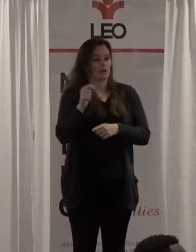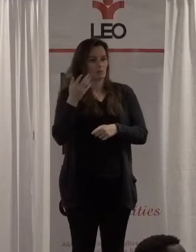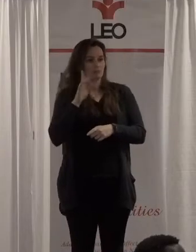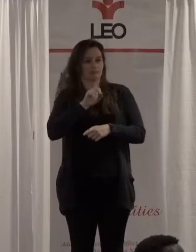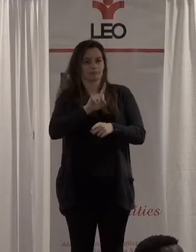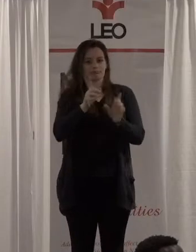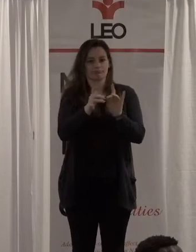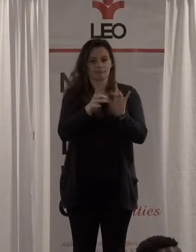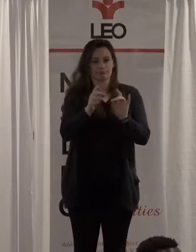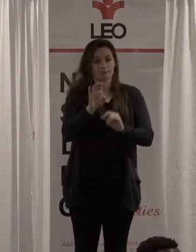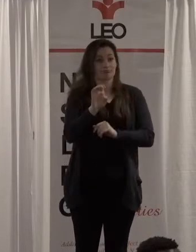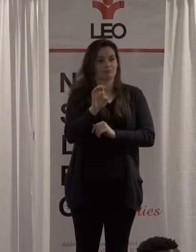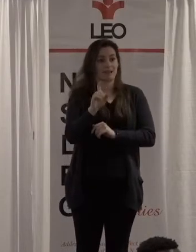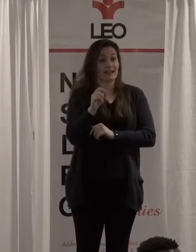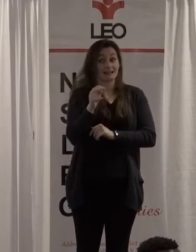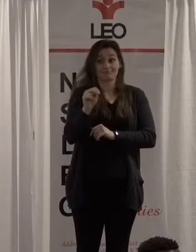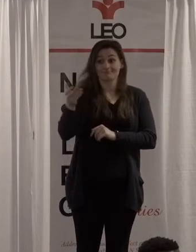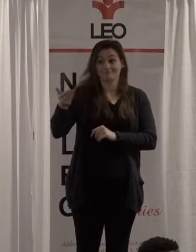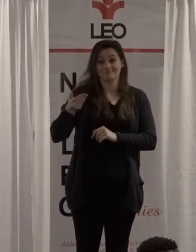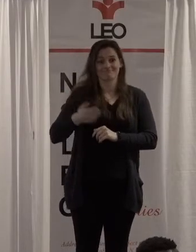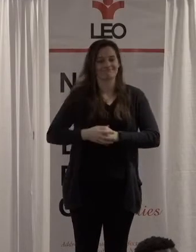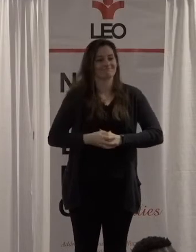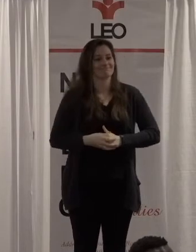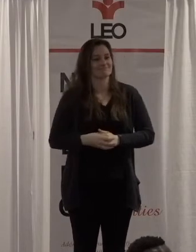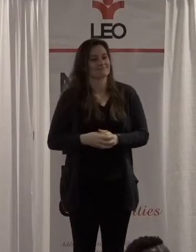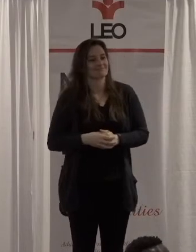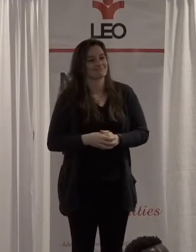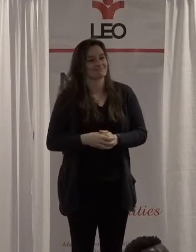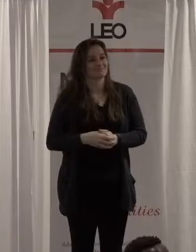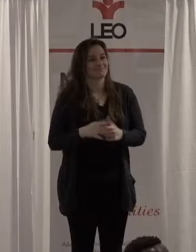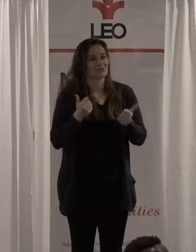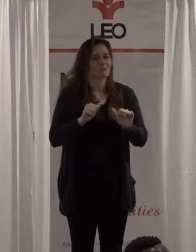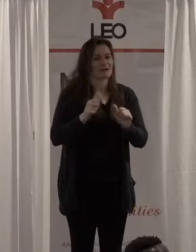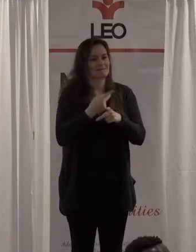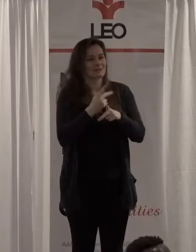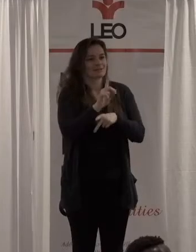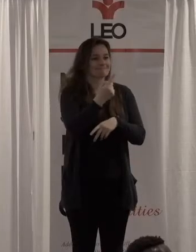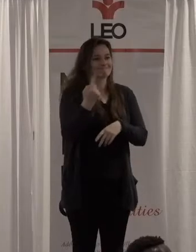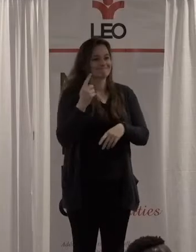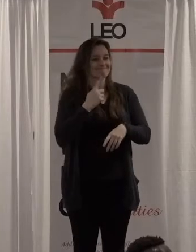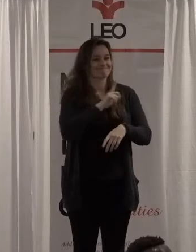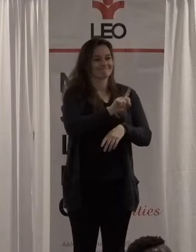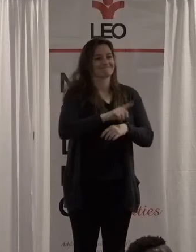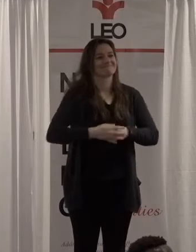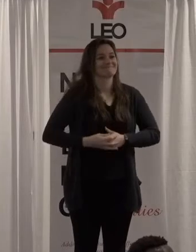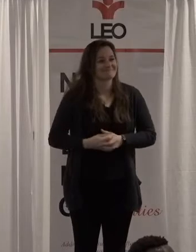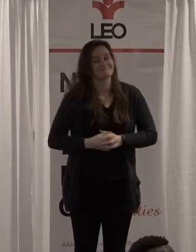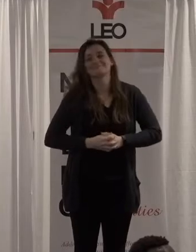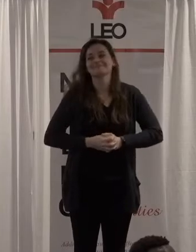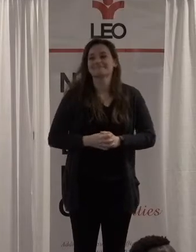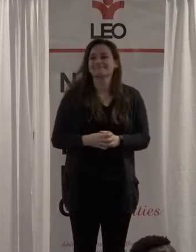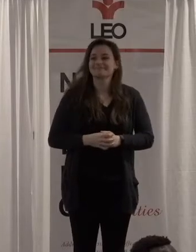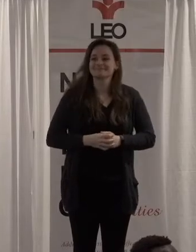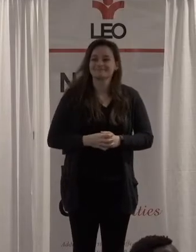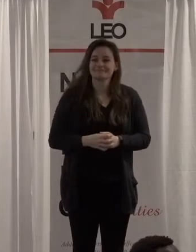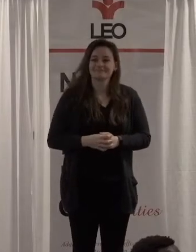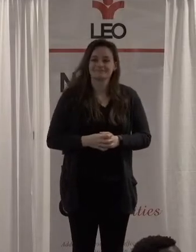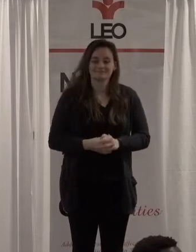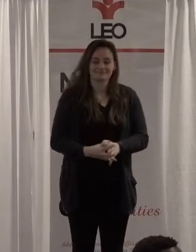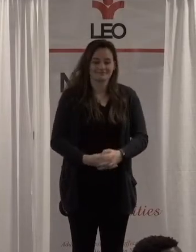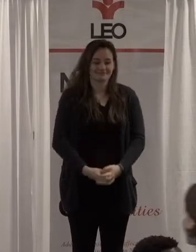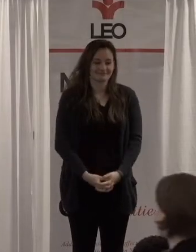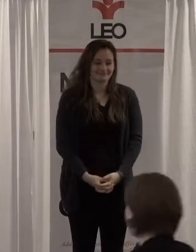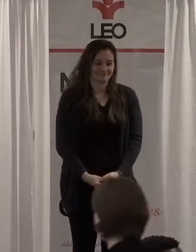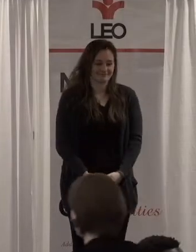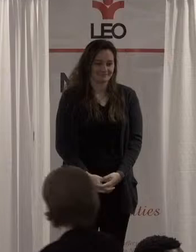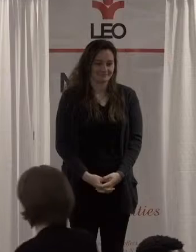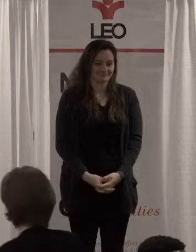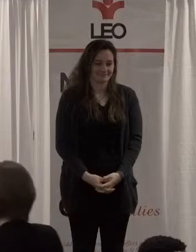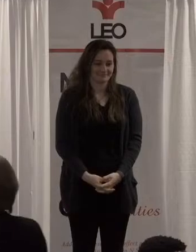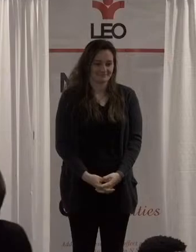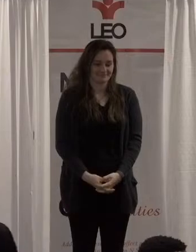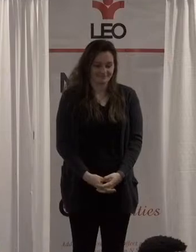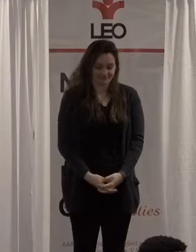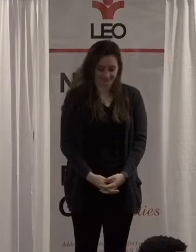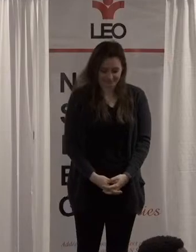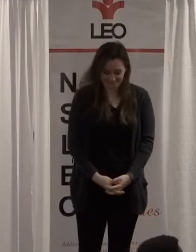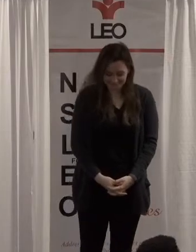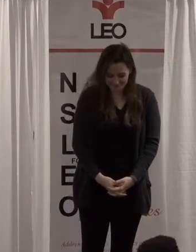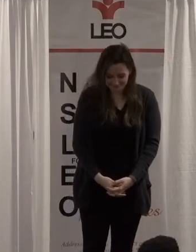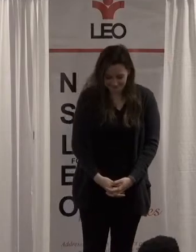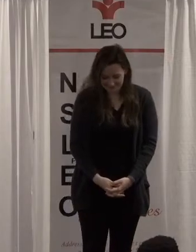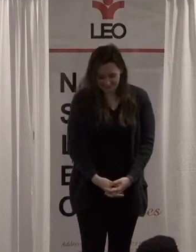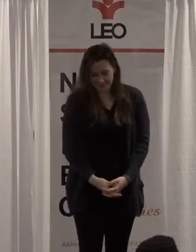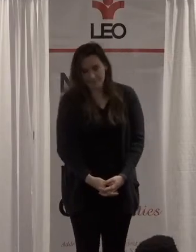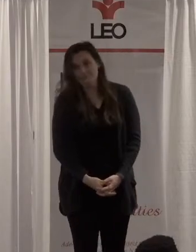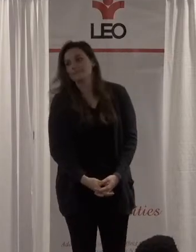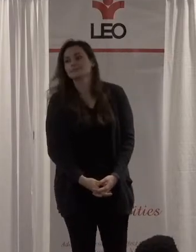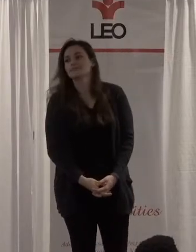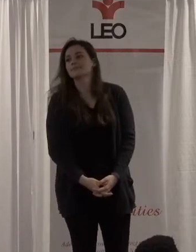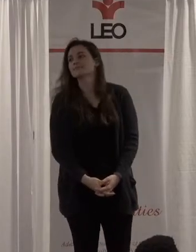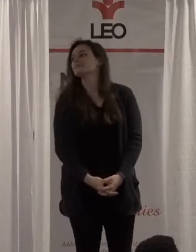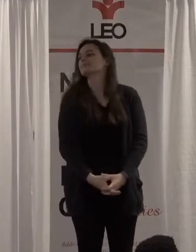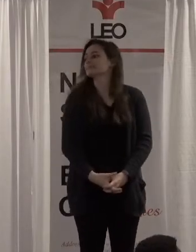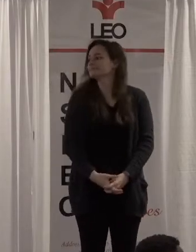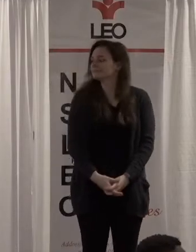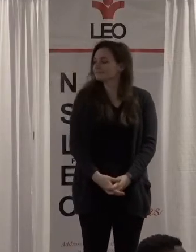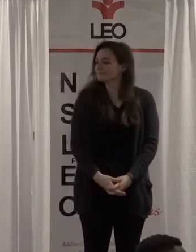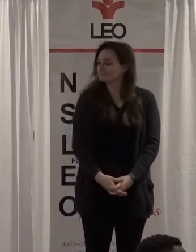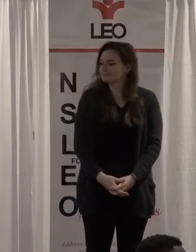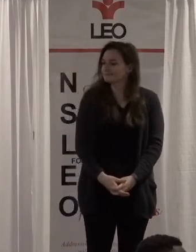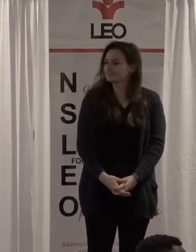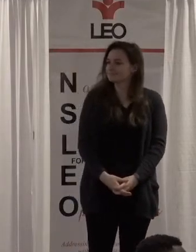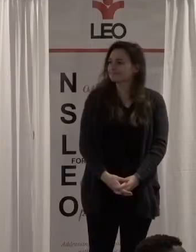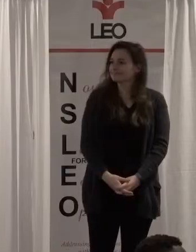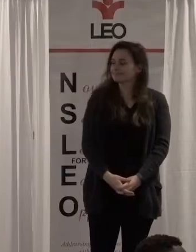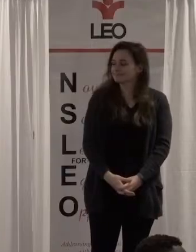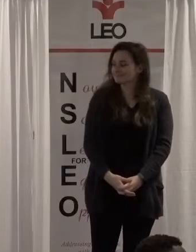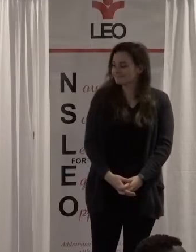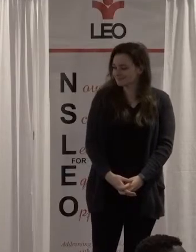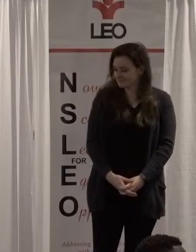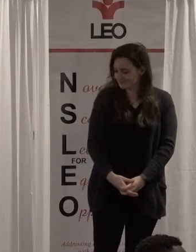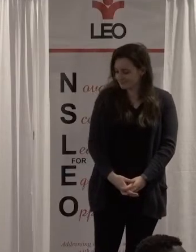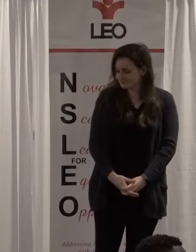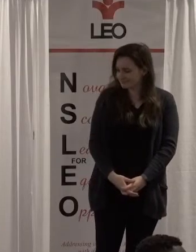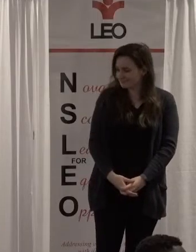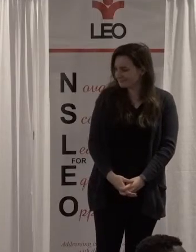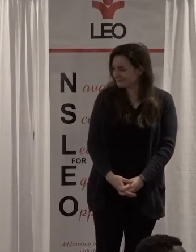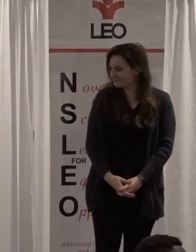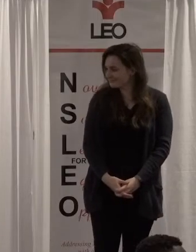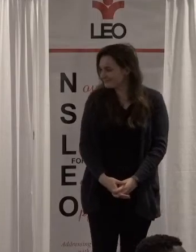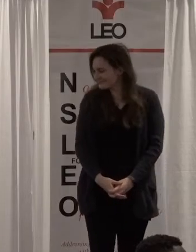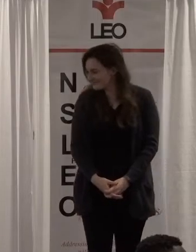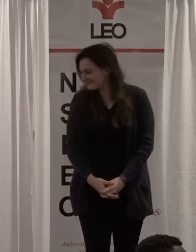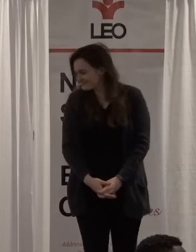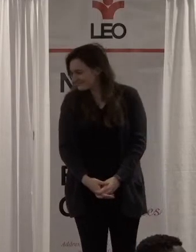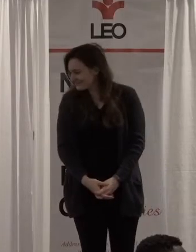ELLEN?